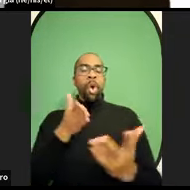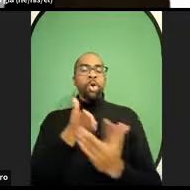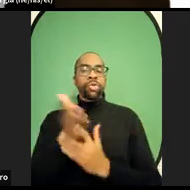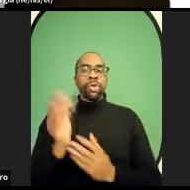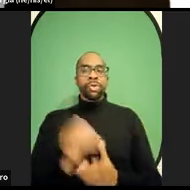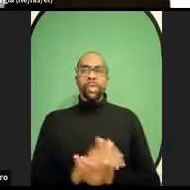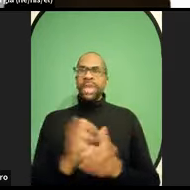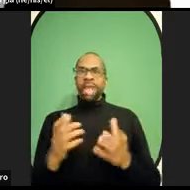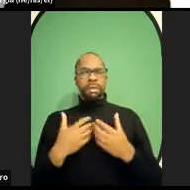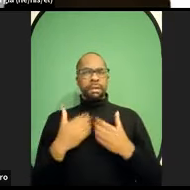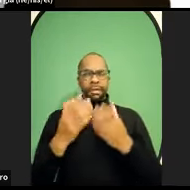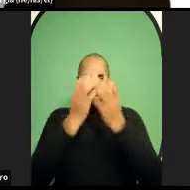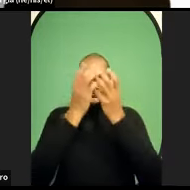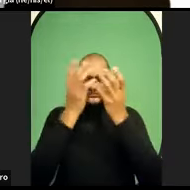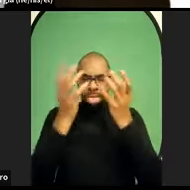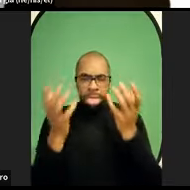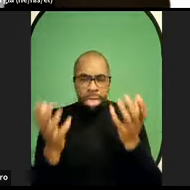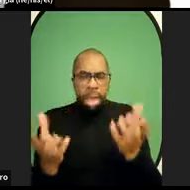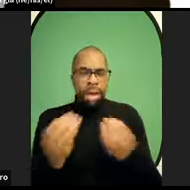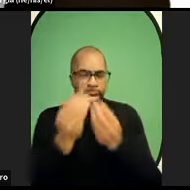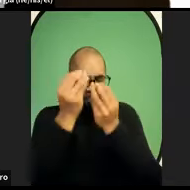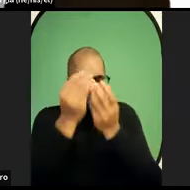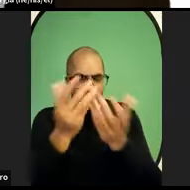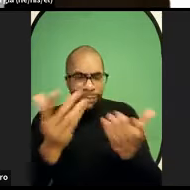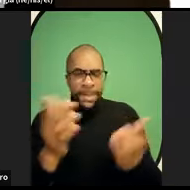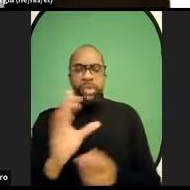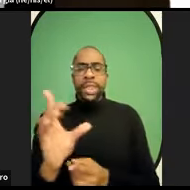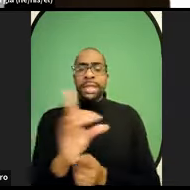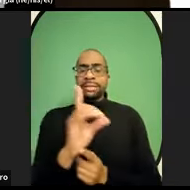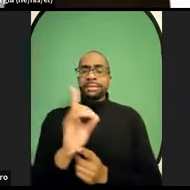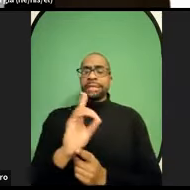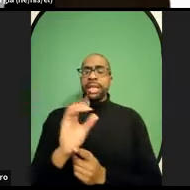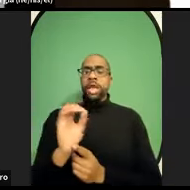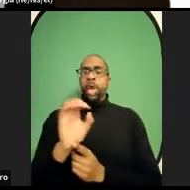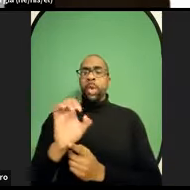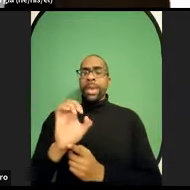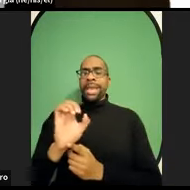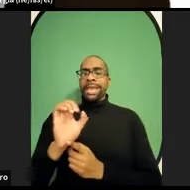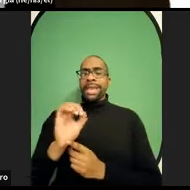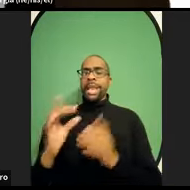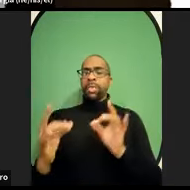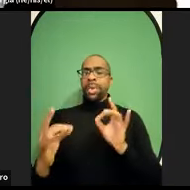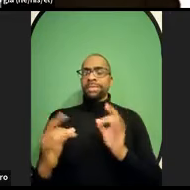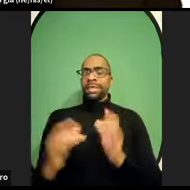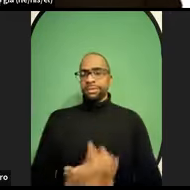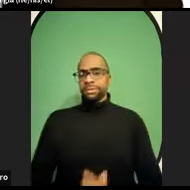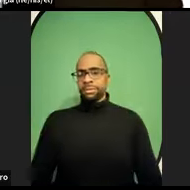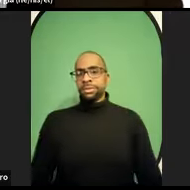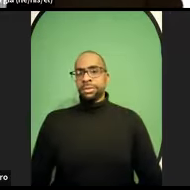hrough, instead of a powerPoint because there's a lot of information on the website. But I don't know if any of you